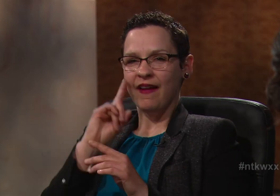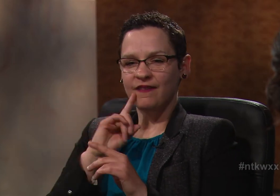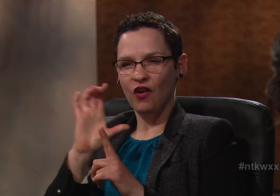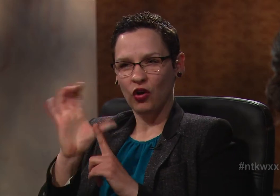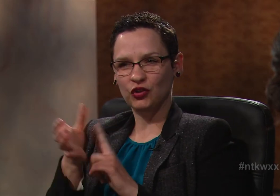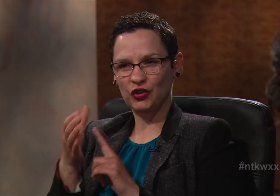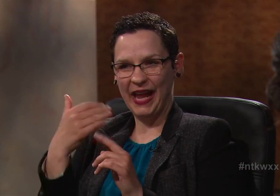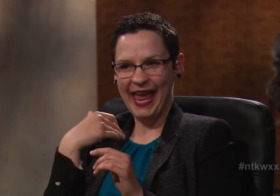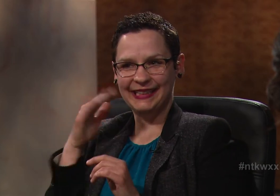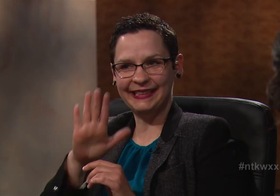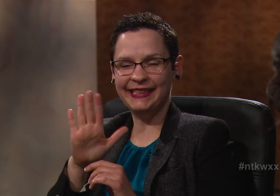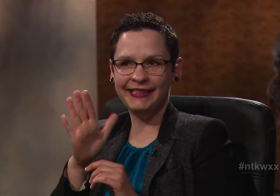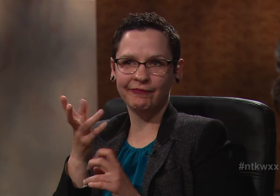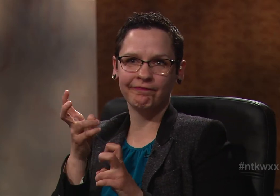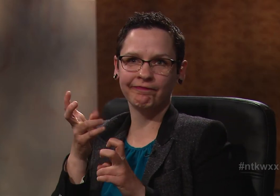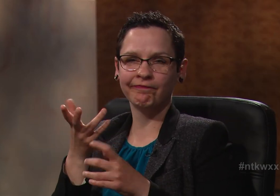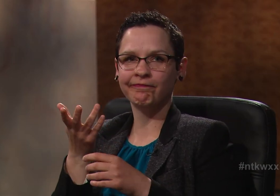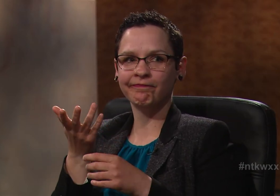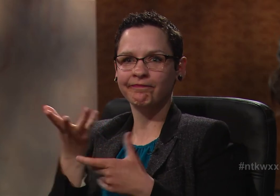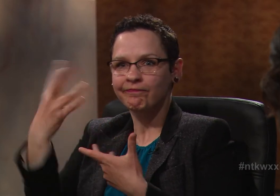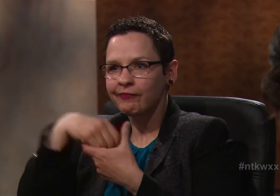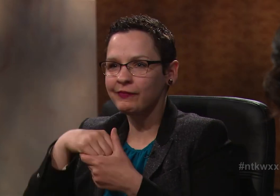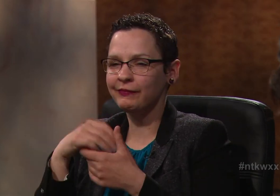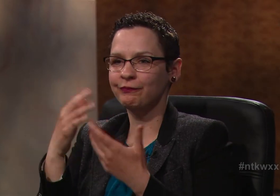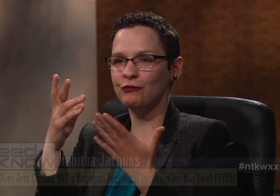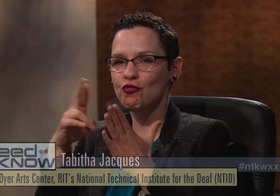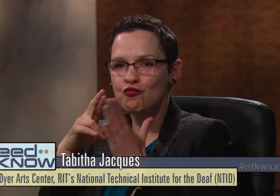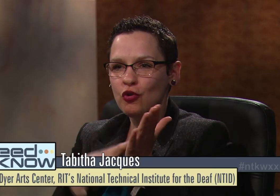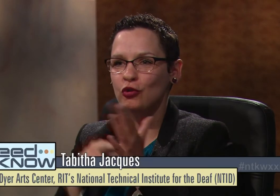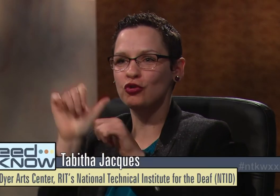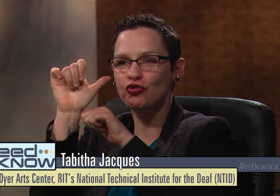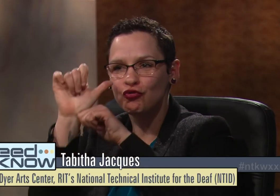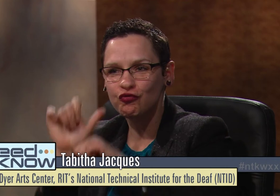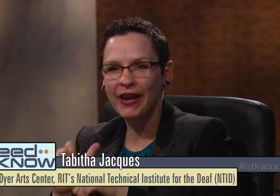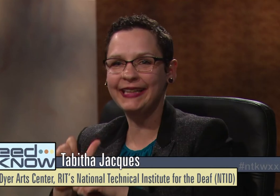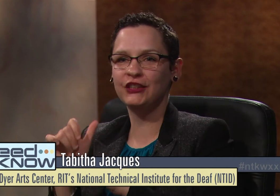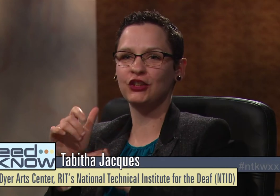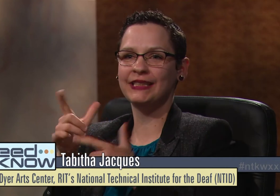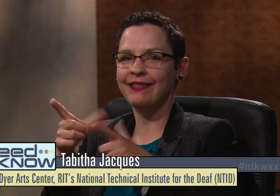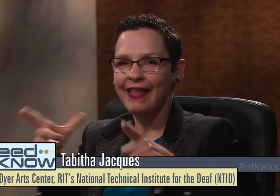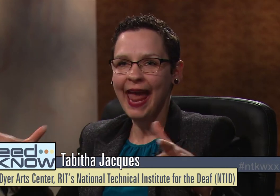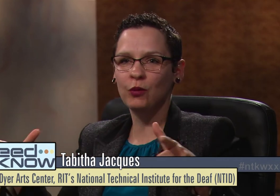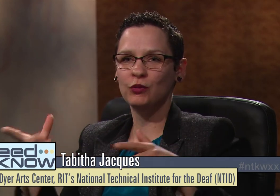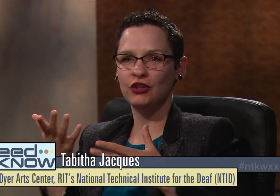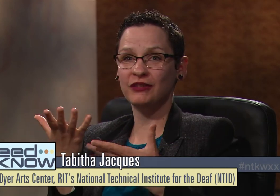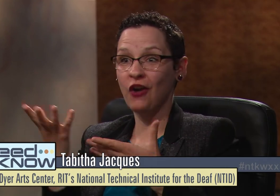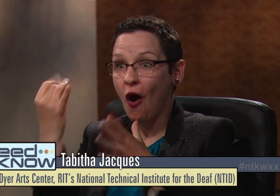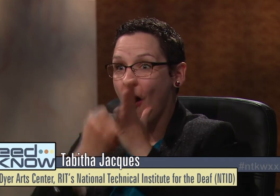(TABITHA JACQUES) WELL OF COURSE. I THINK DEAF CULTURE, IT'S IMPORTANT TO KNOW THAT WE HAVE RULES, WE HAVE STRUCTURES, WE HAVE OUR OWN LANGUAGE,